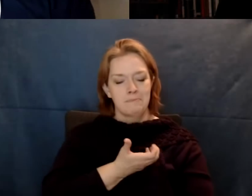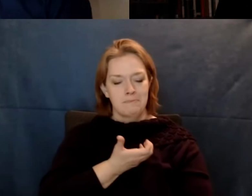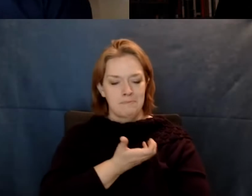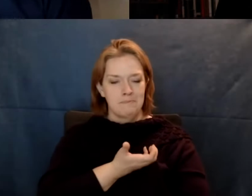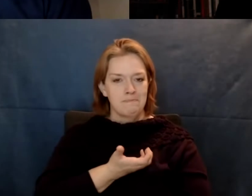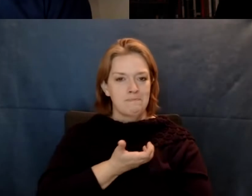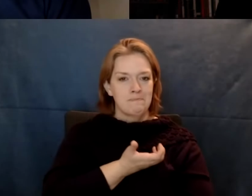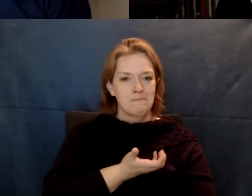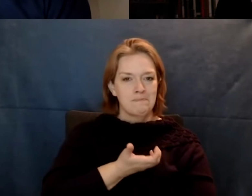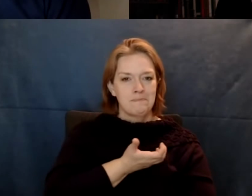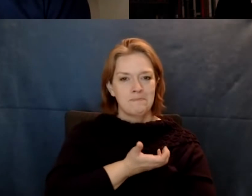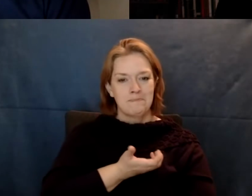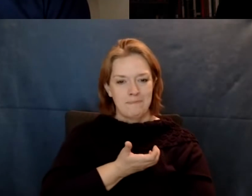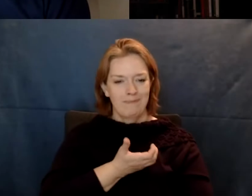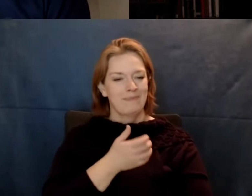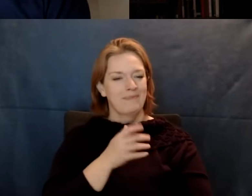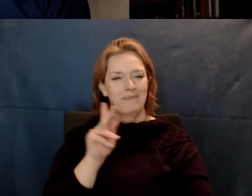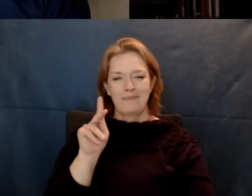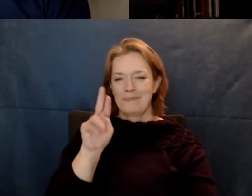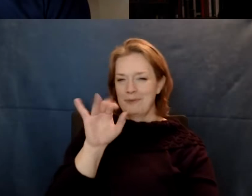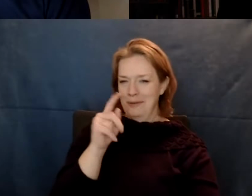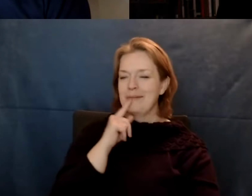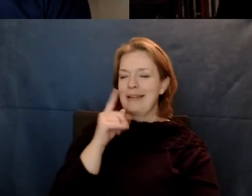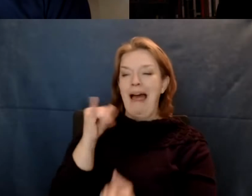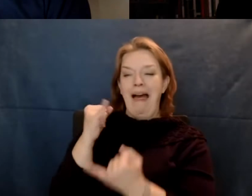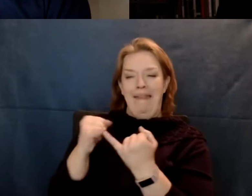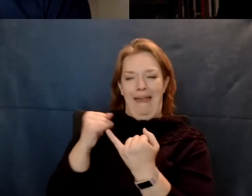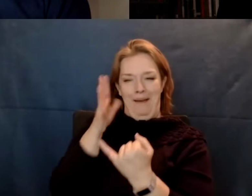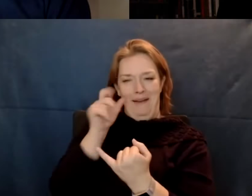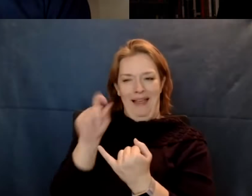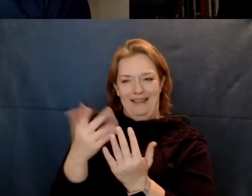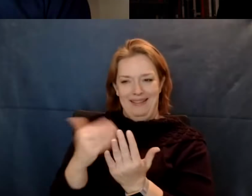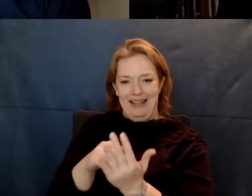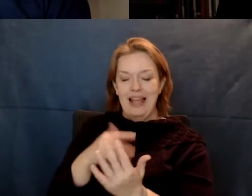All right and we've got a question from Kaley Bartel: In the few weeks that you've been